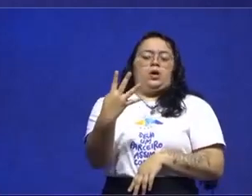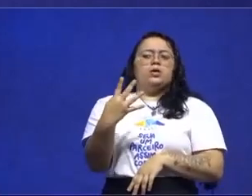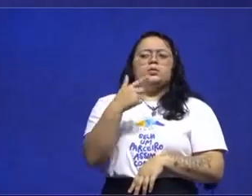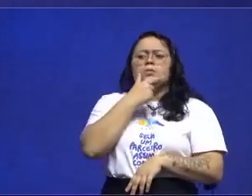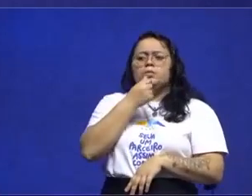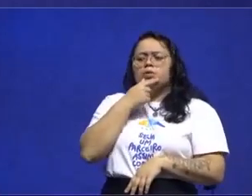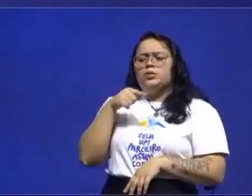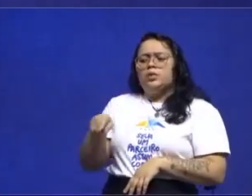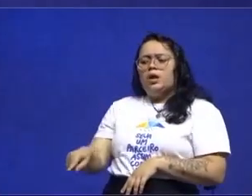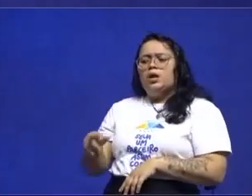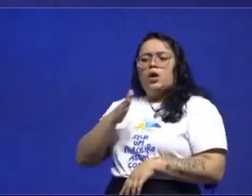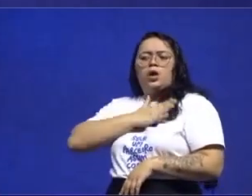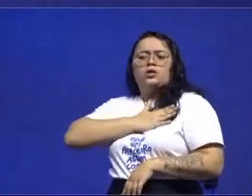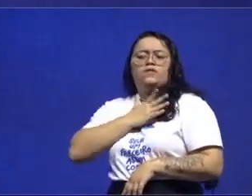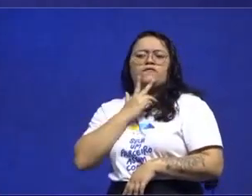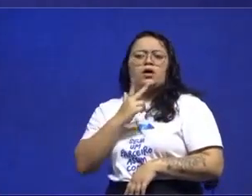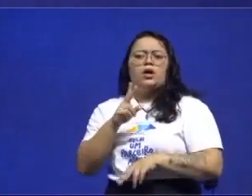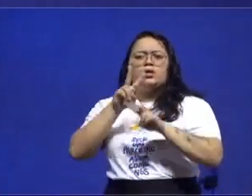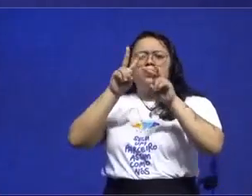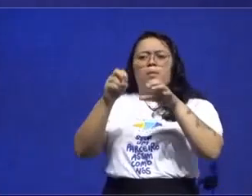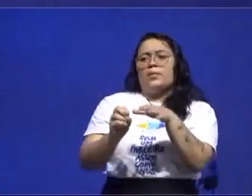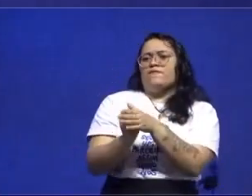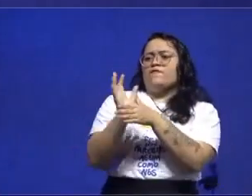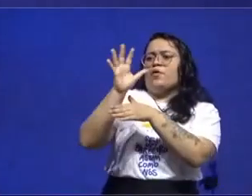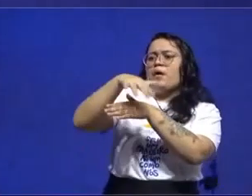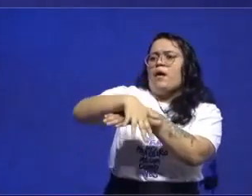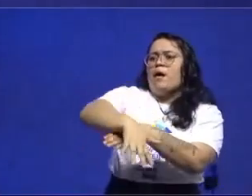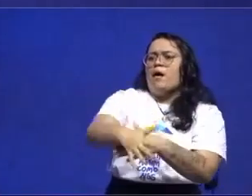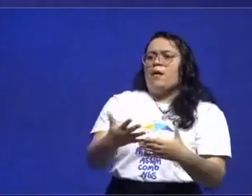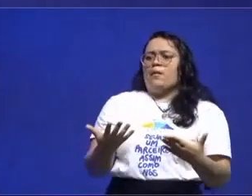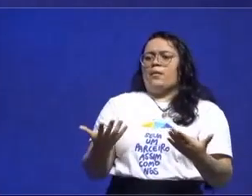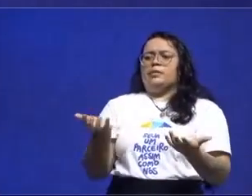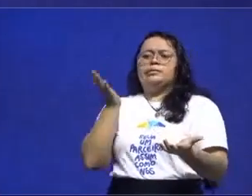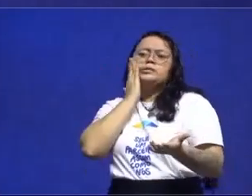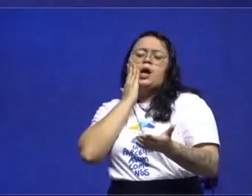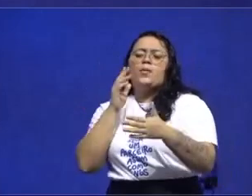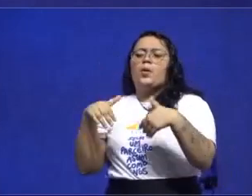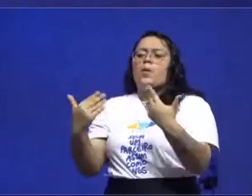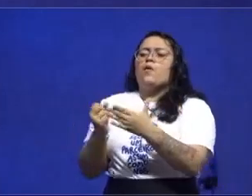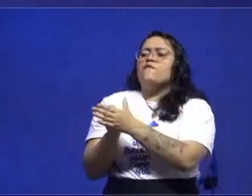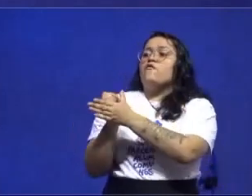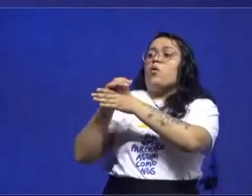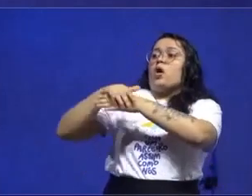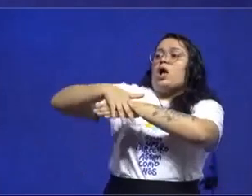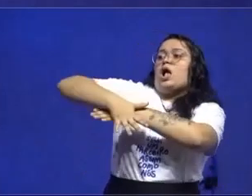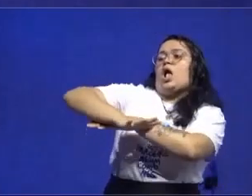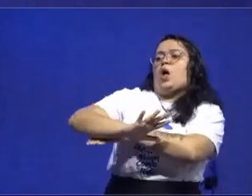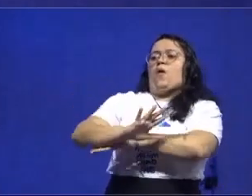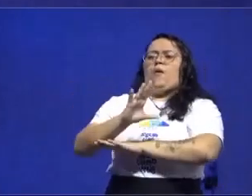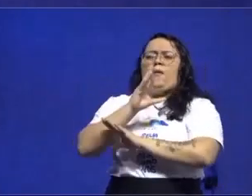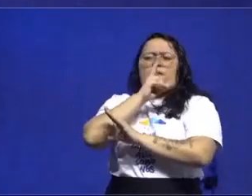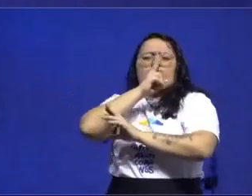to talk about volcanoes he knew which volcano was the most destructive that had ever happened on the